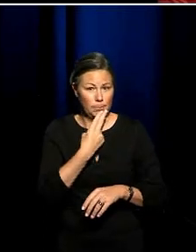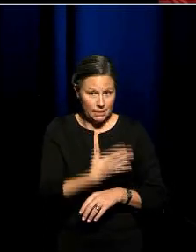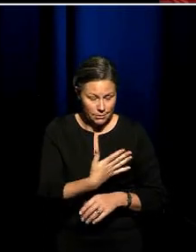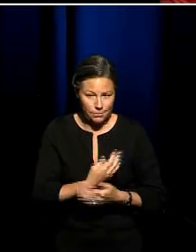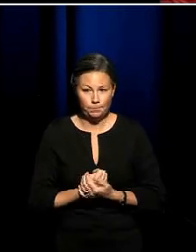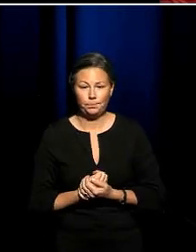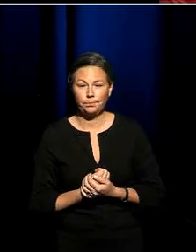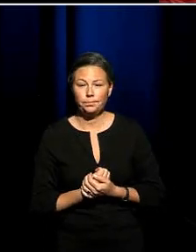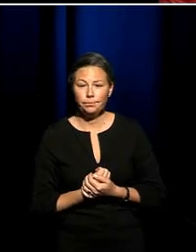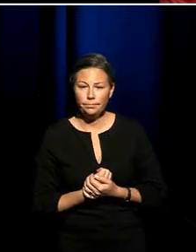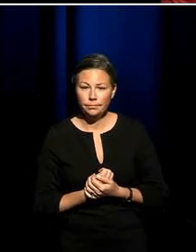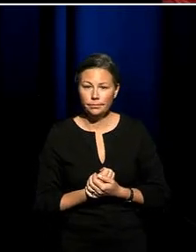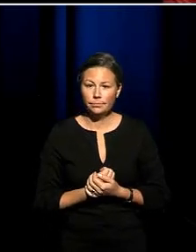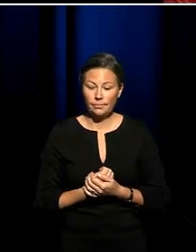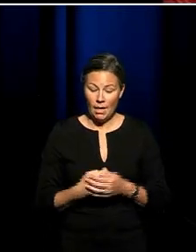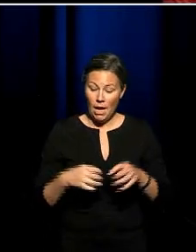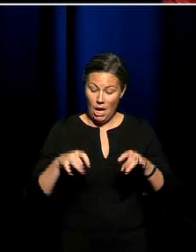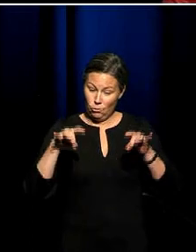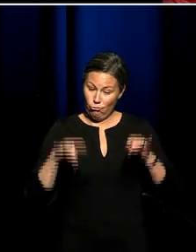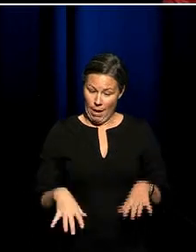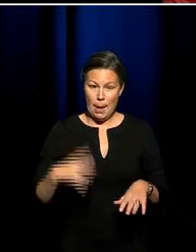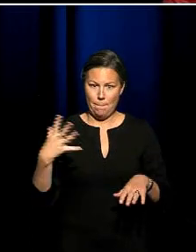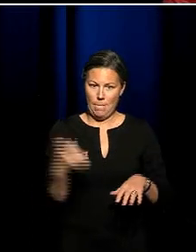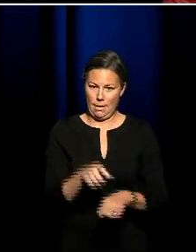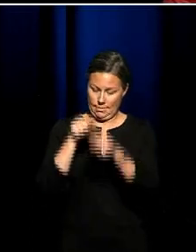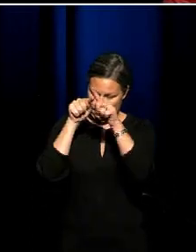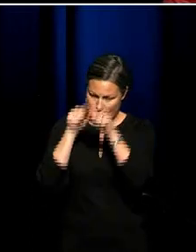of Australia’s obligations under the UN Convention means that this Royal